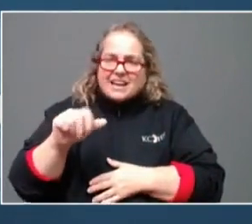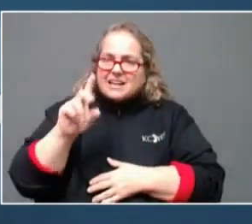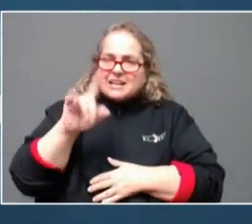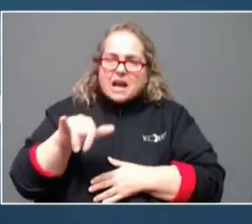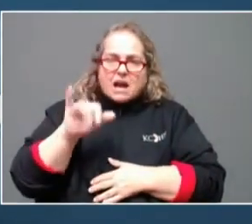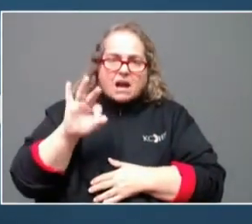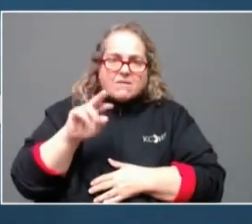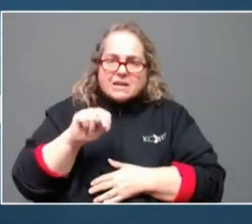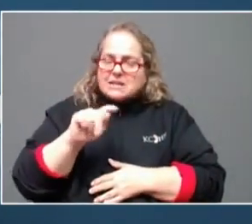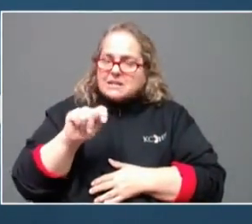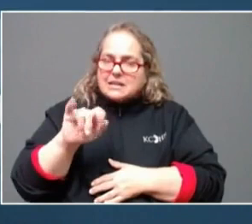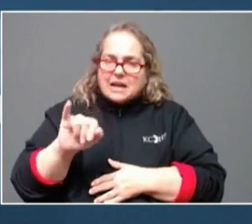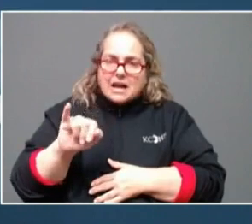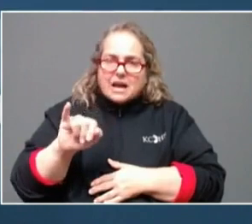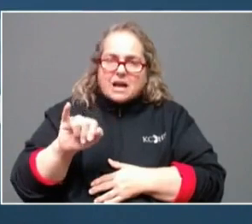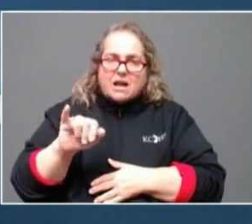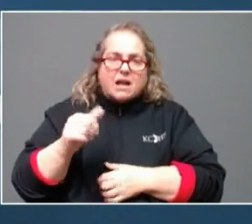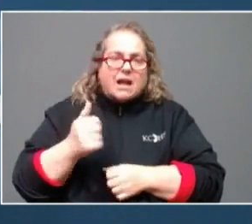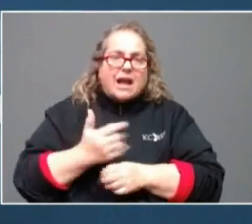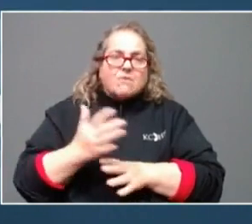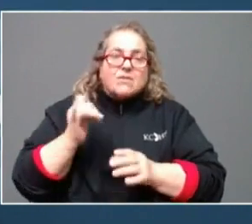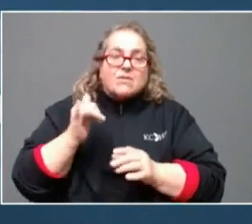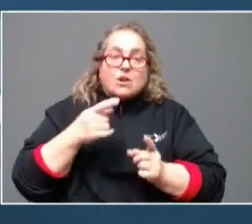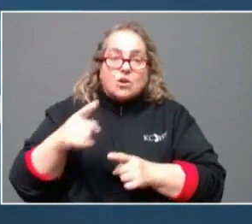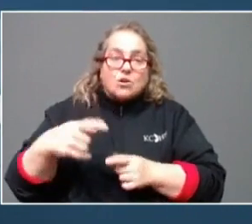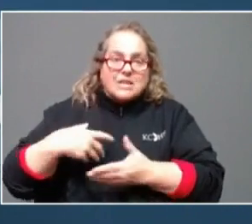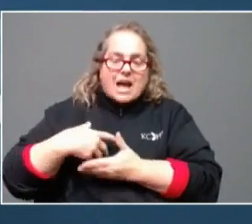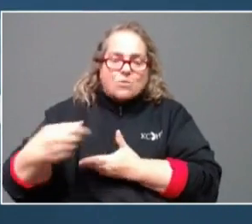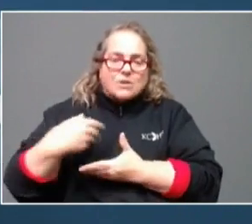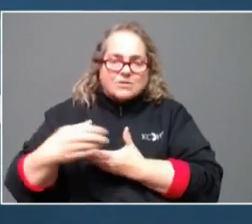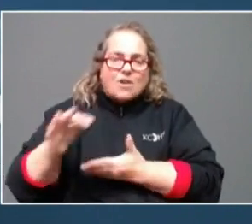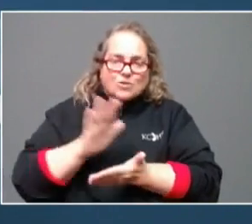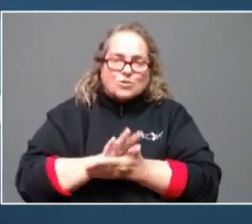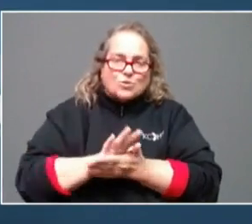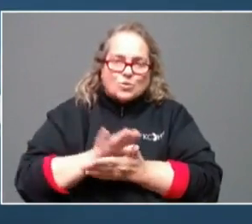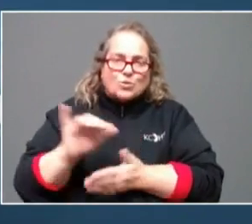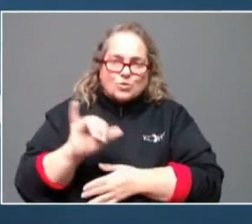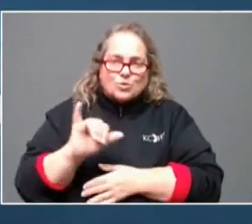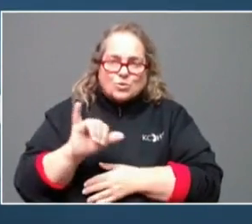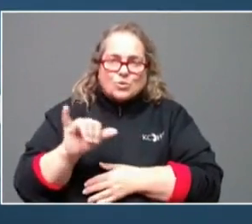there's everything that occurs outside of school though too, which can be a